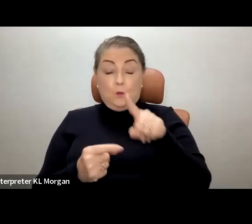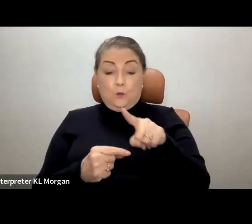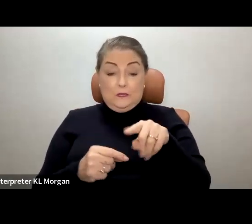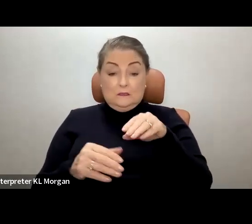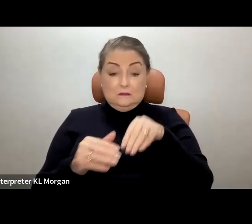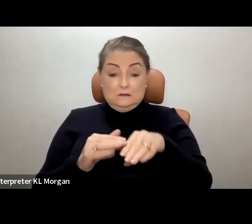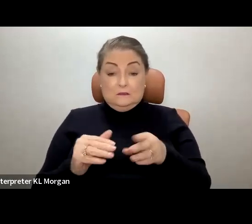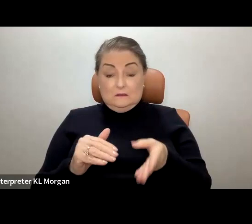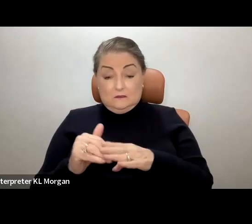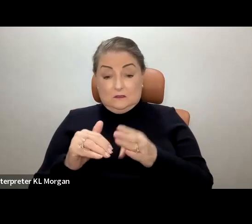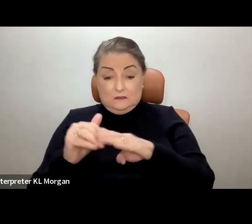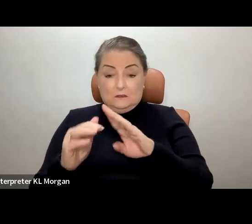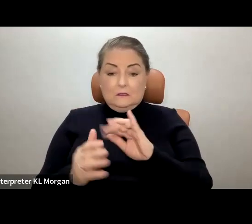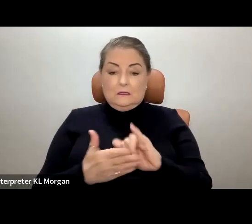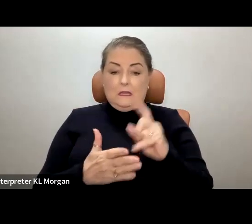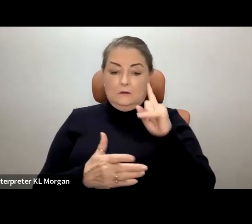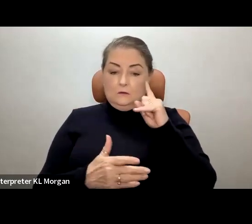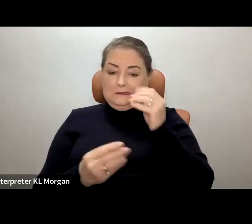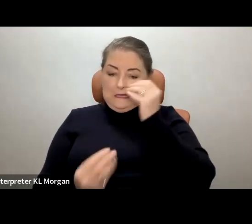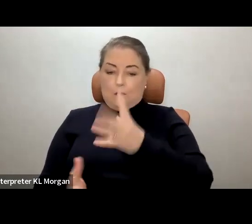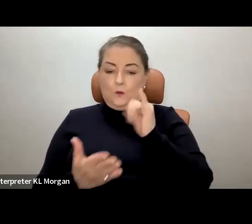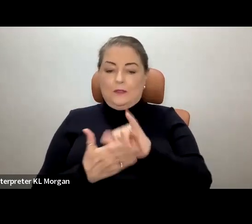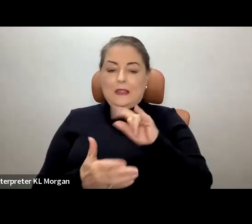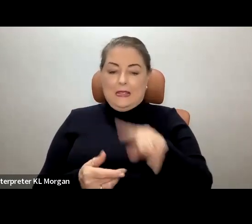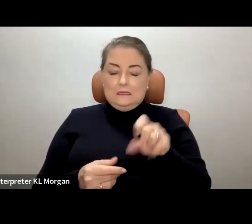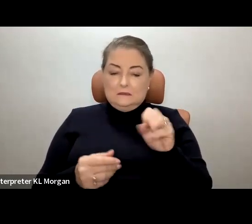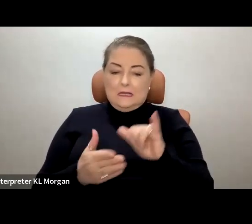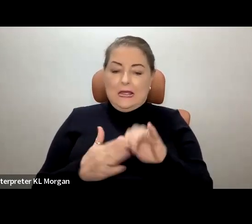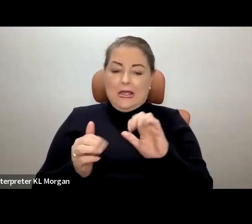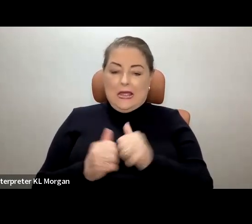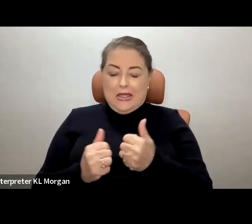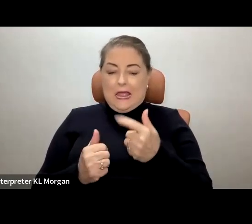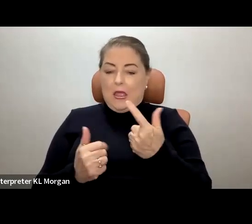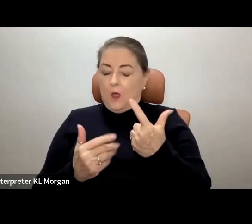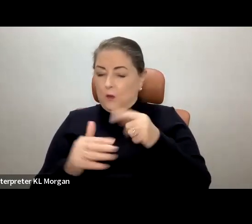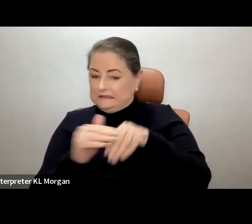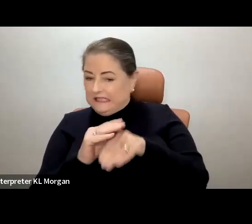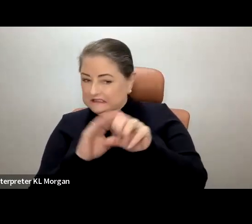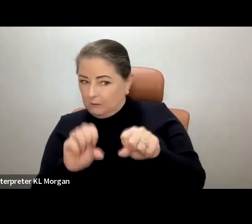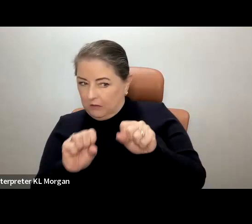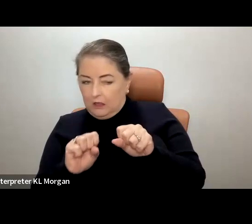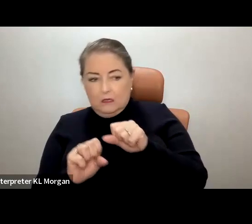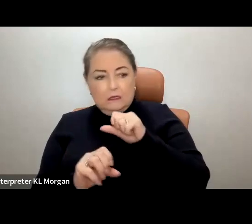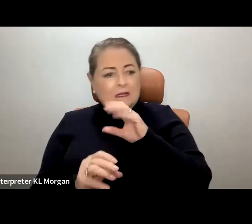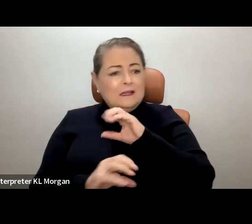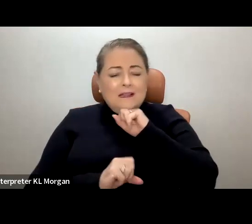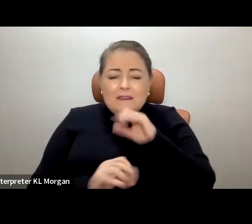against letting you know that your document how accessible is your document has nothing to do with like, the way you design